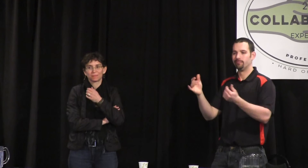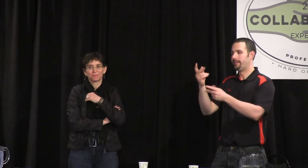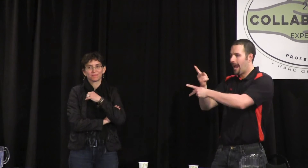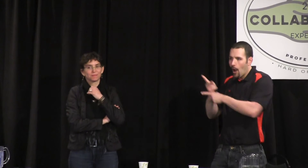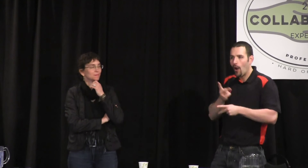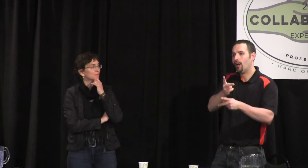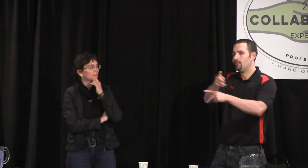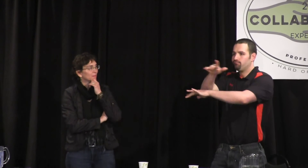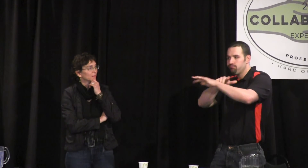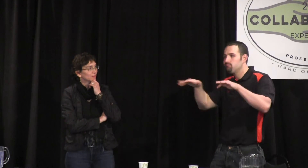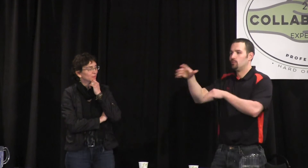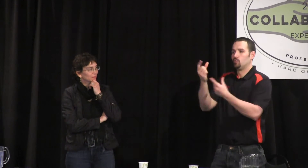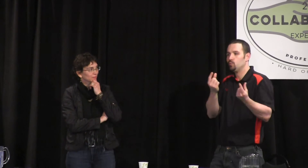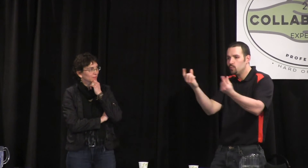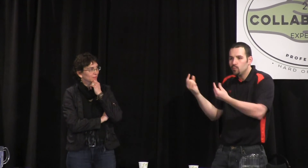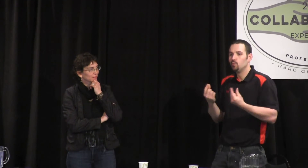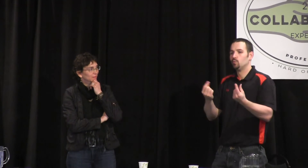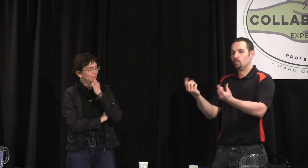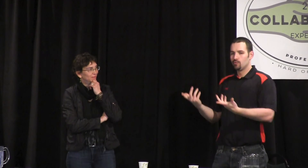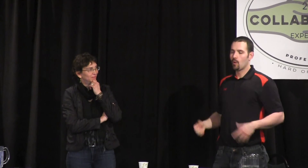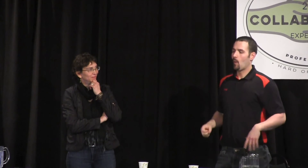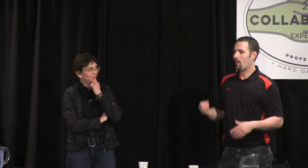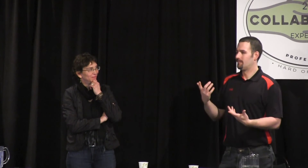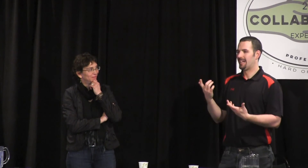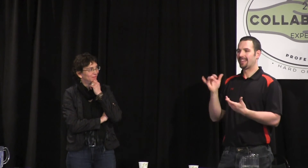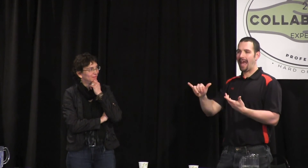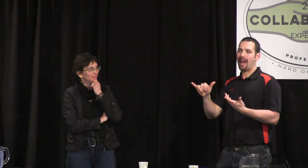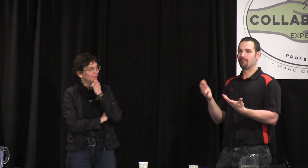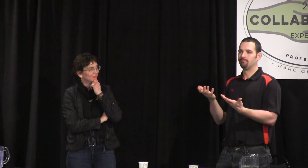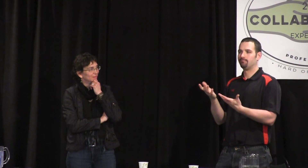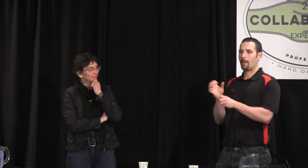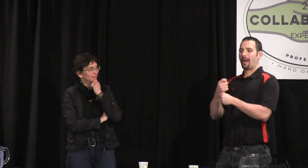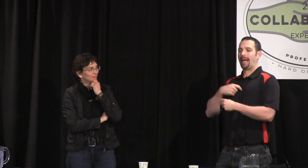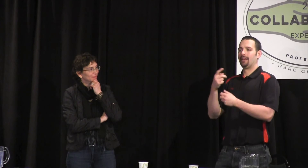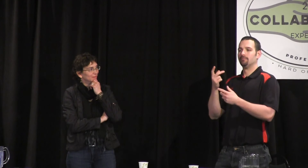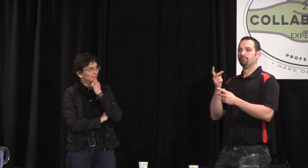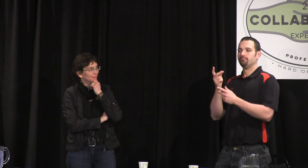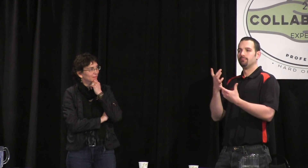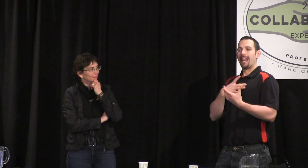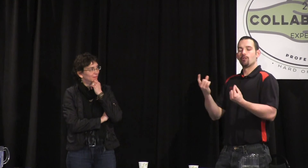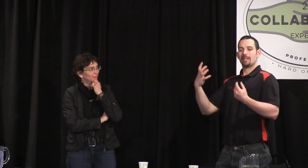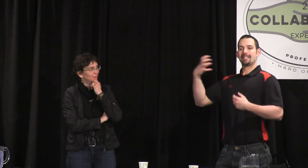And I did the yard maintenance work for them. So I was able to do that.